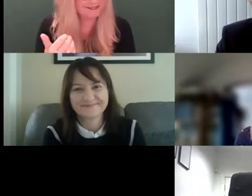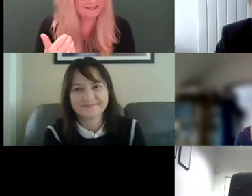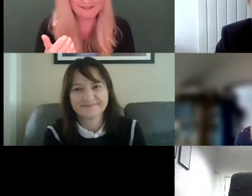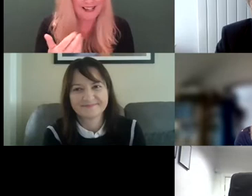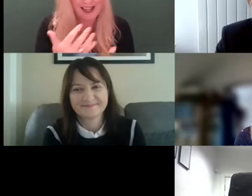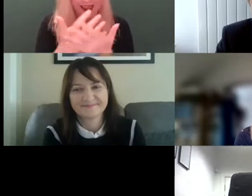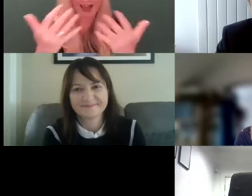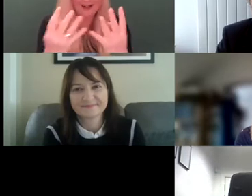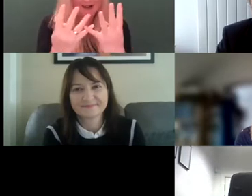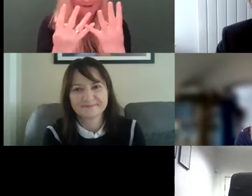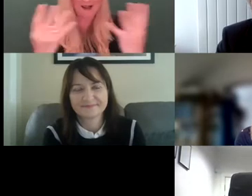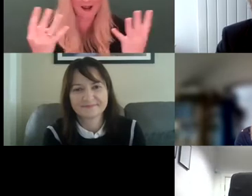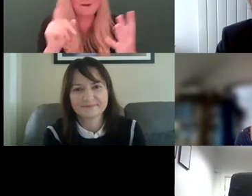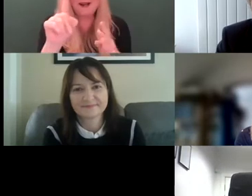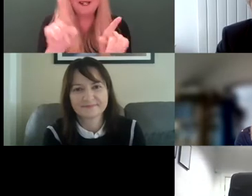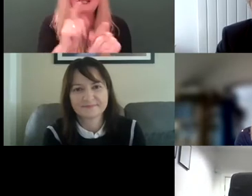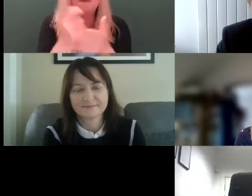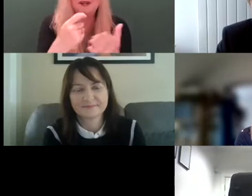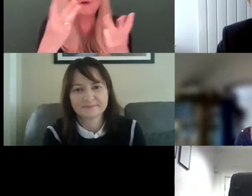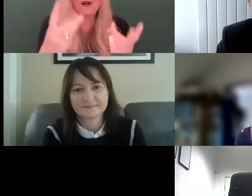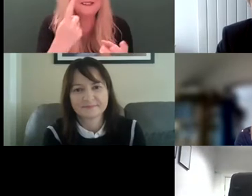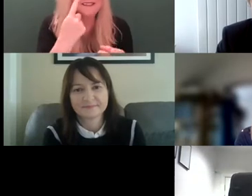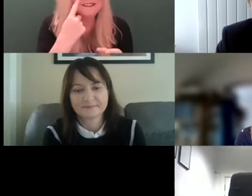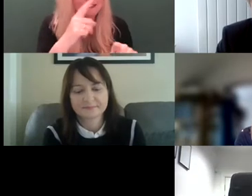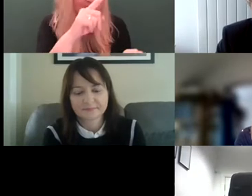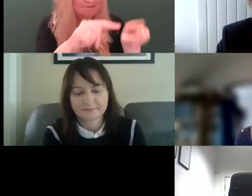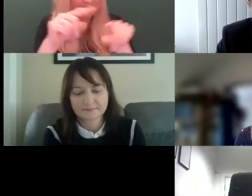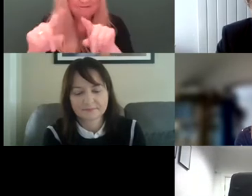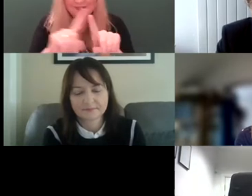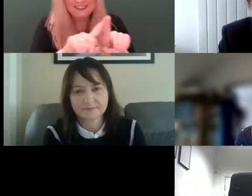at the same time we want to hear the various different views from the different stakeholders.